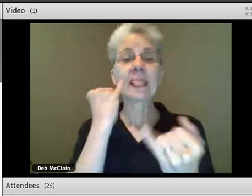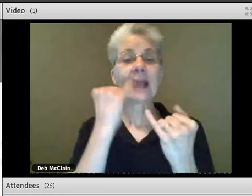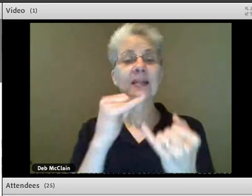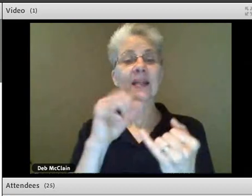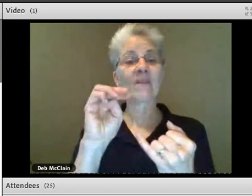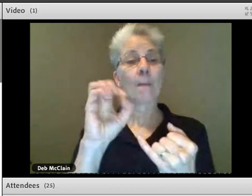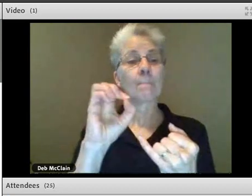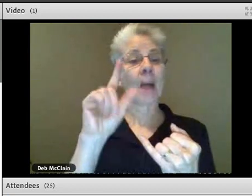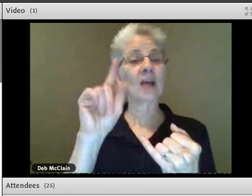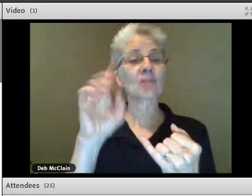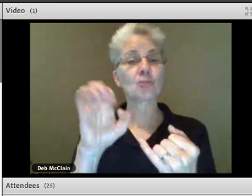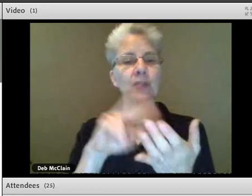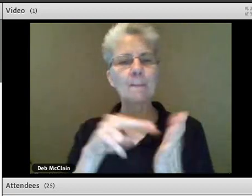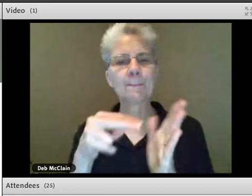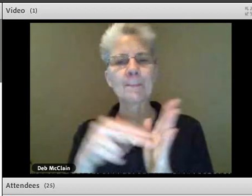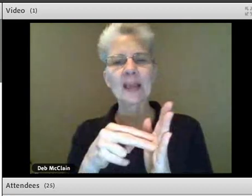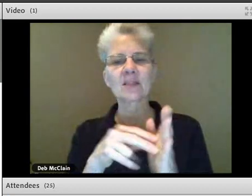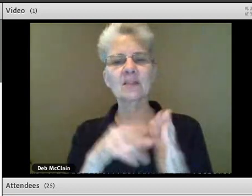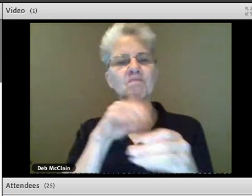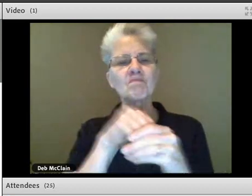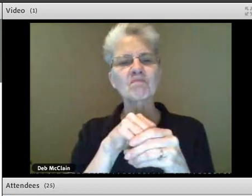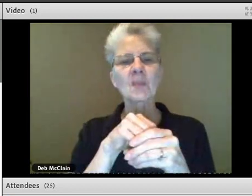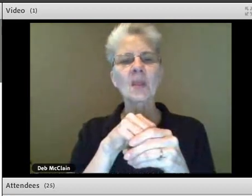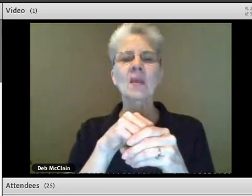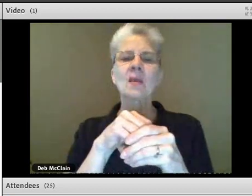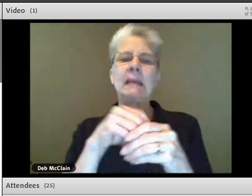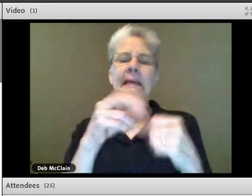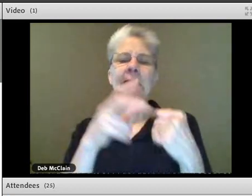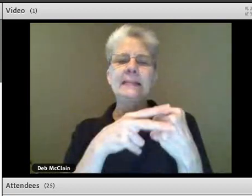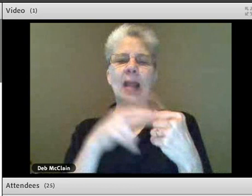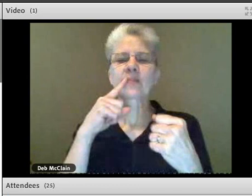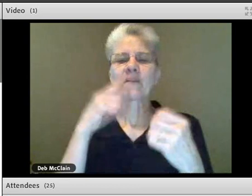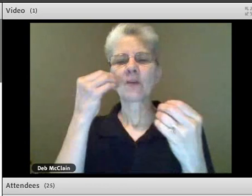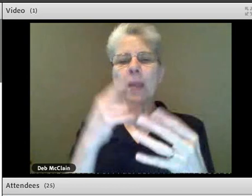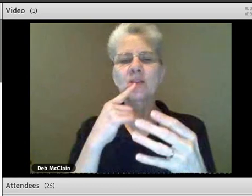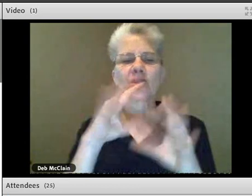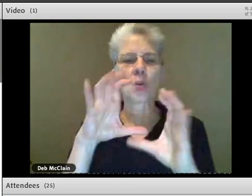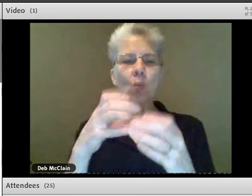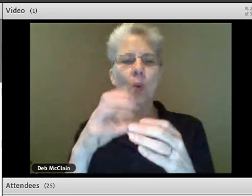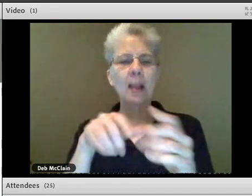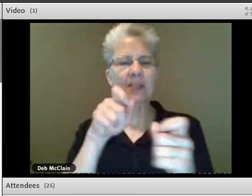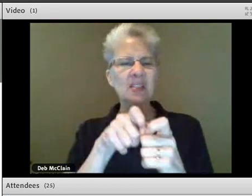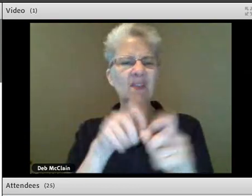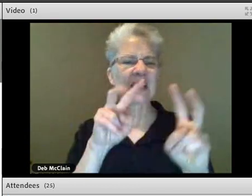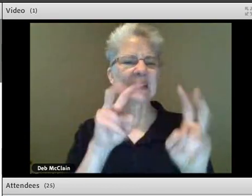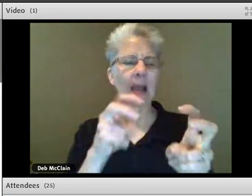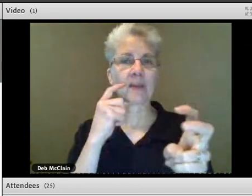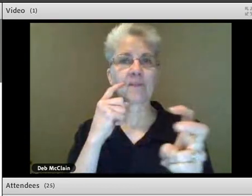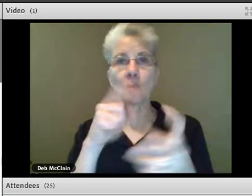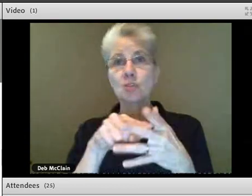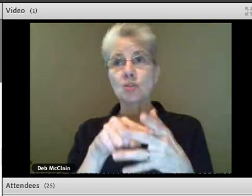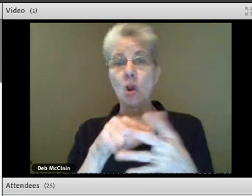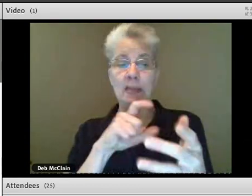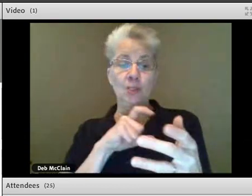they're containers used for information, and they're usually grouped by a specific topic, so if we're rolling out a security policy,